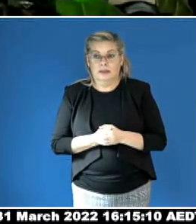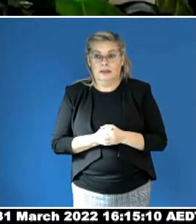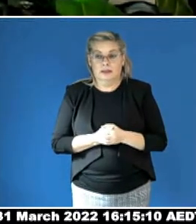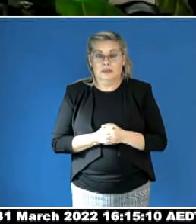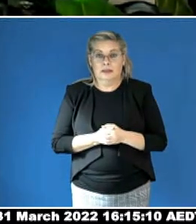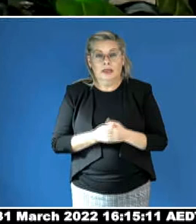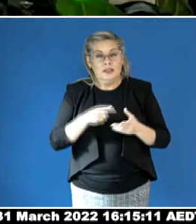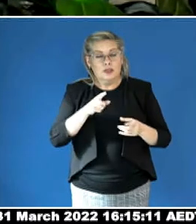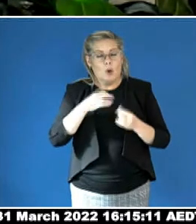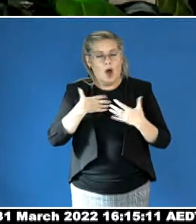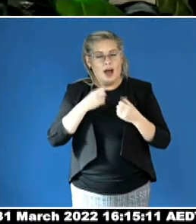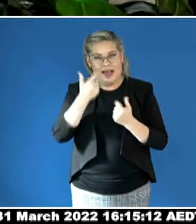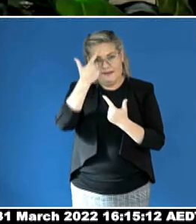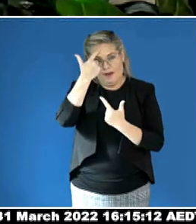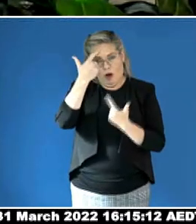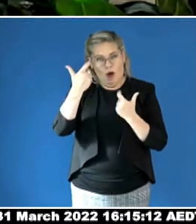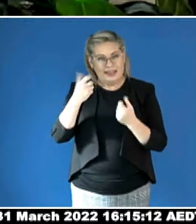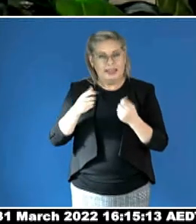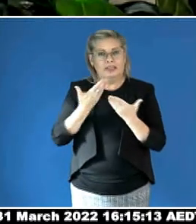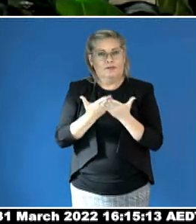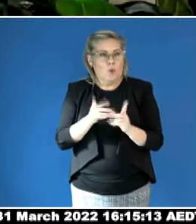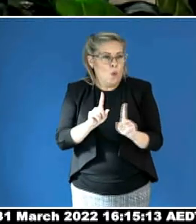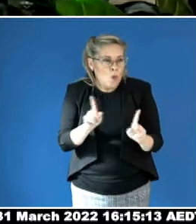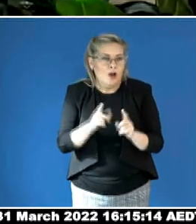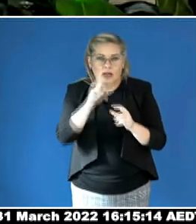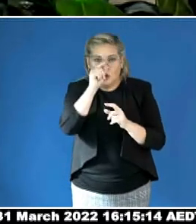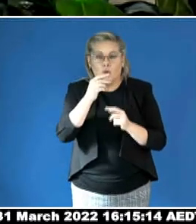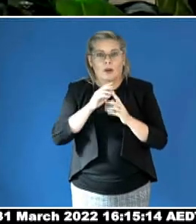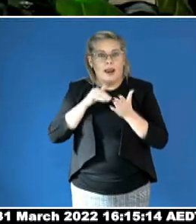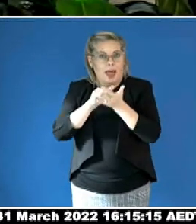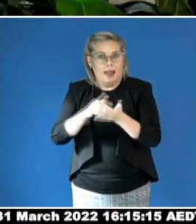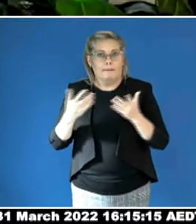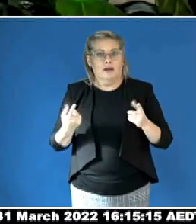Yeah, I've got three recommendations I would like to bring up and the rest we will table. Thank you.